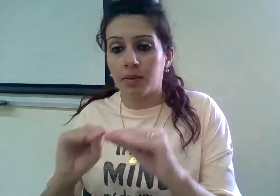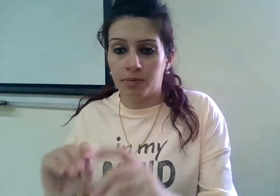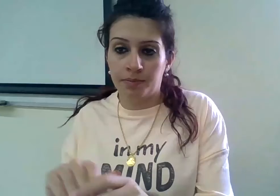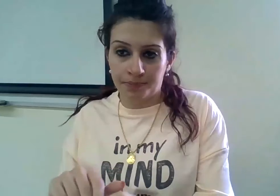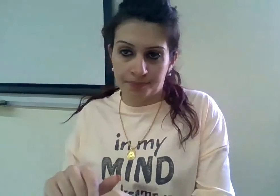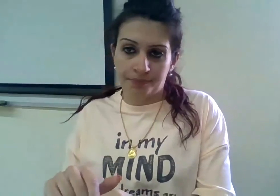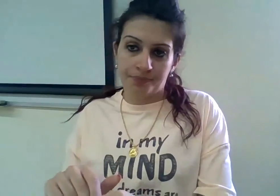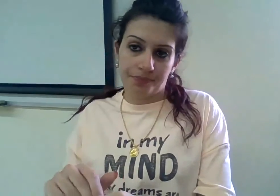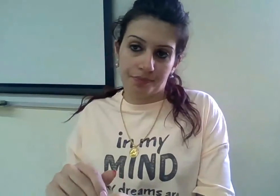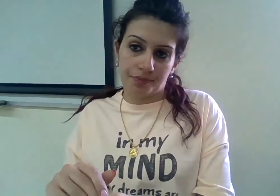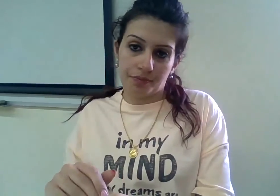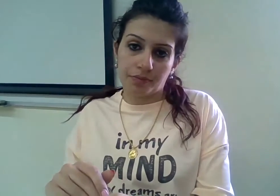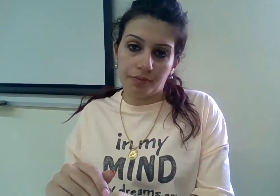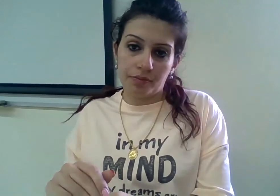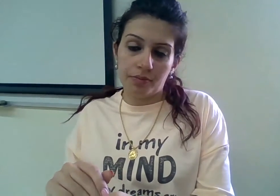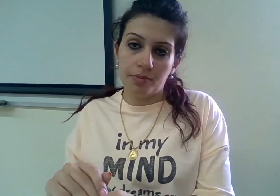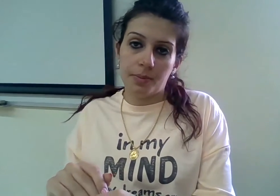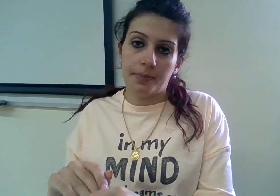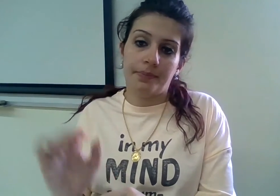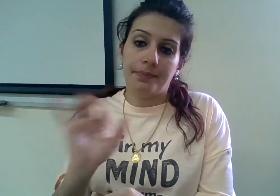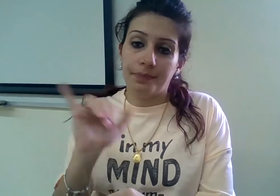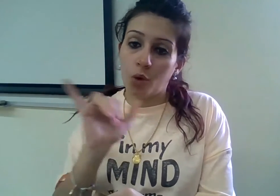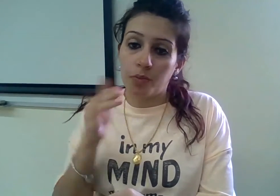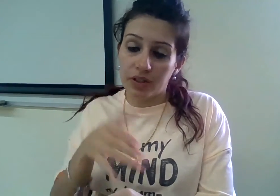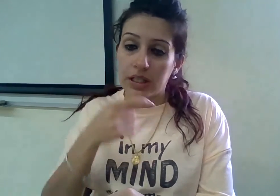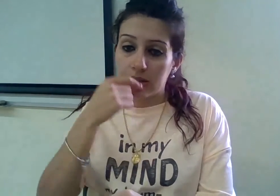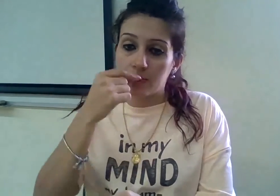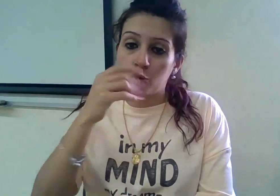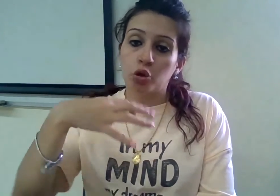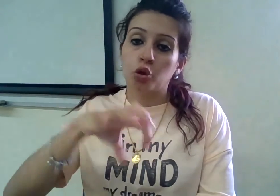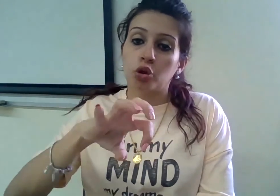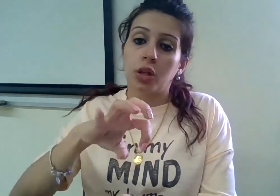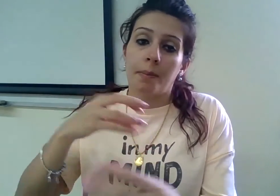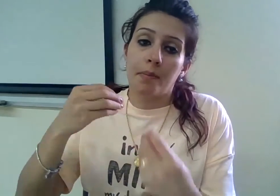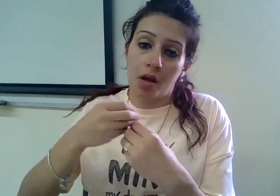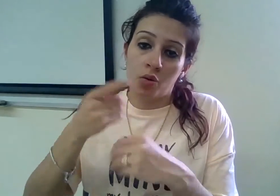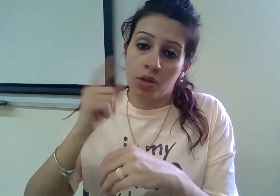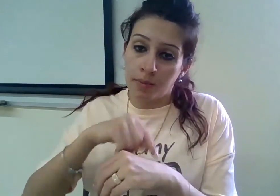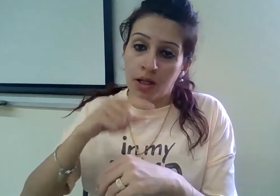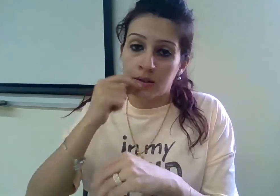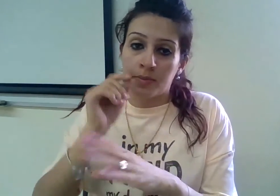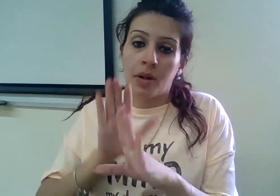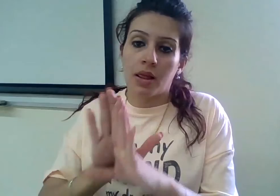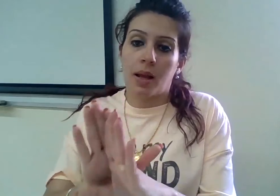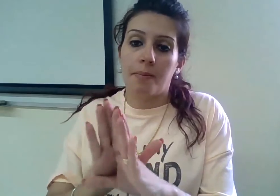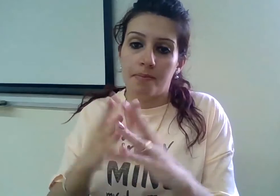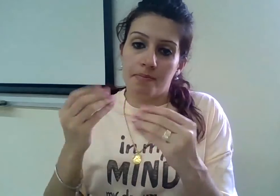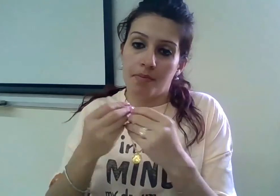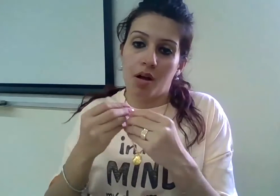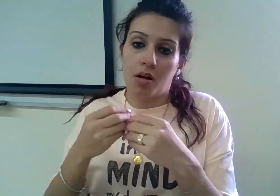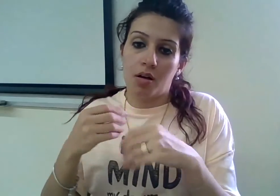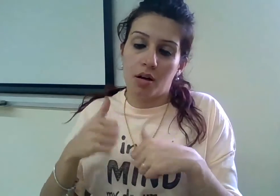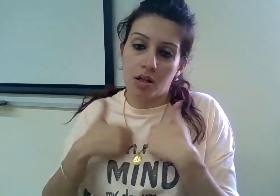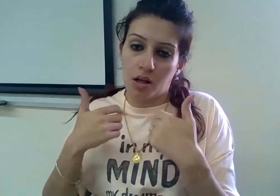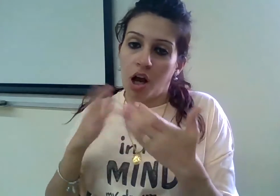I would say, a call to answer the current situation.